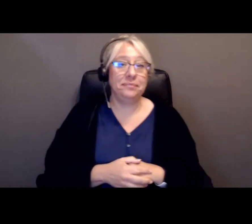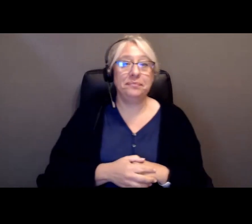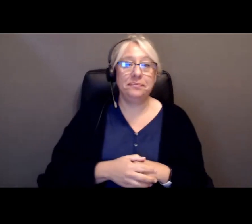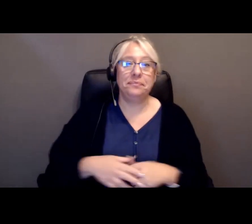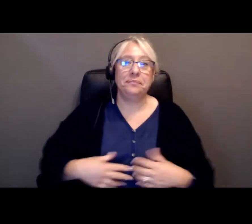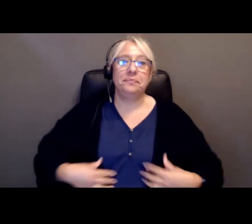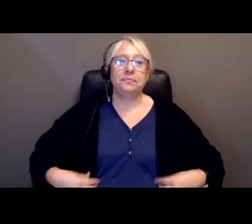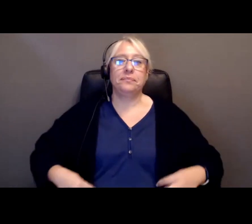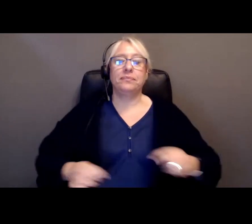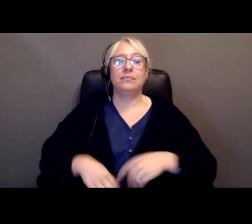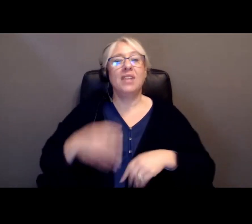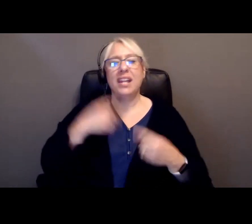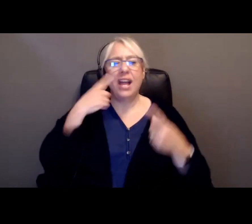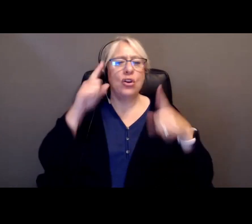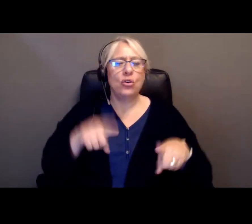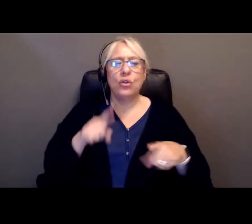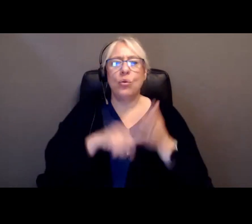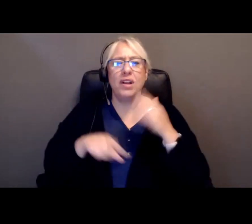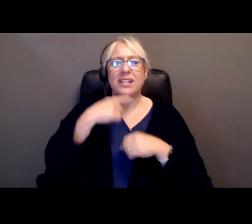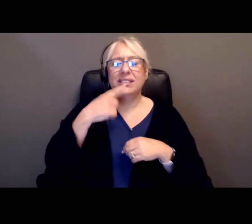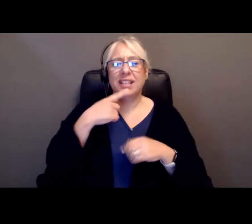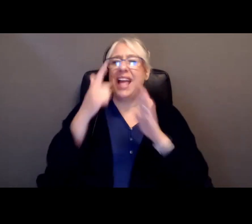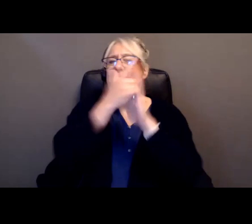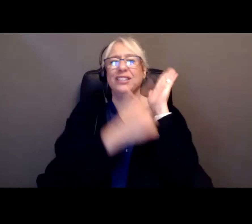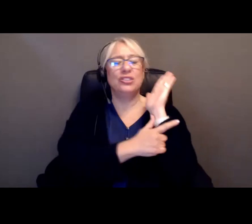And I agree with someone who said legislation is a way to force people to create